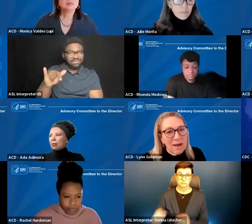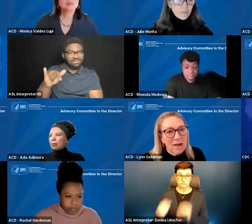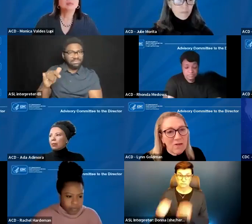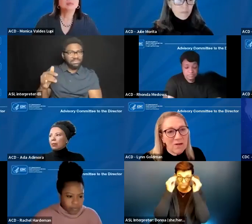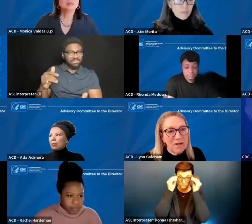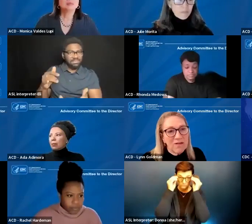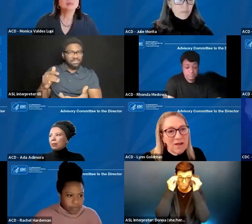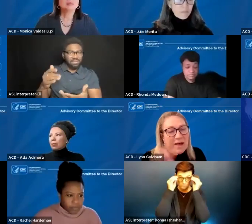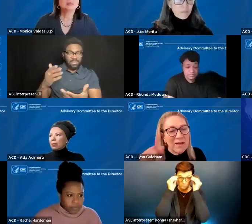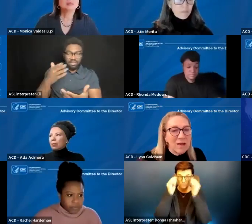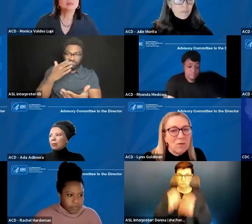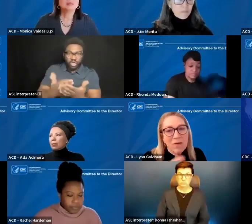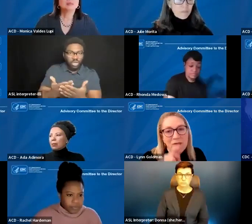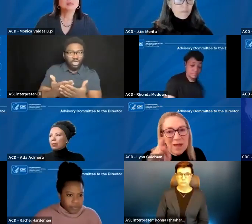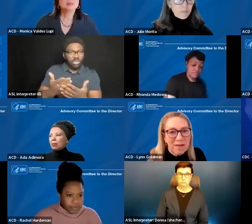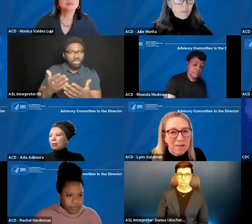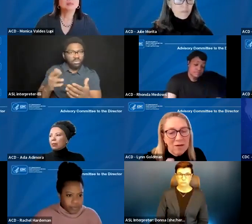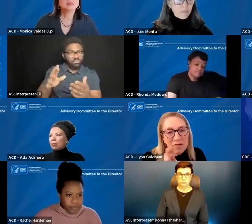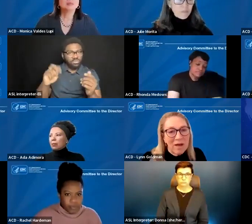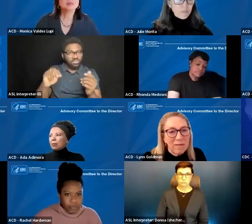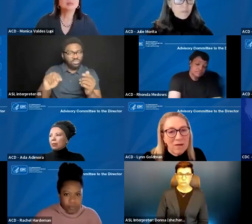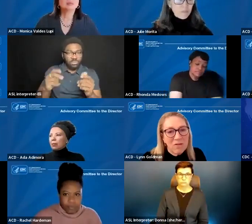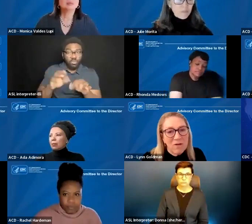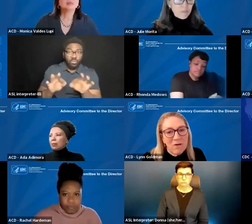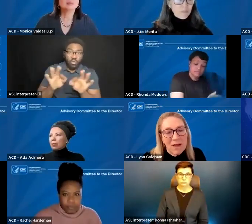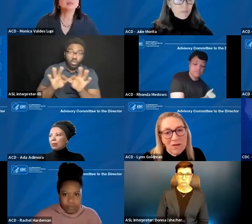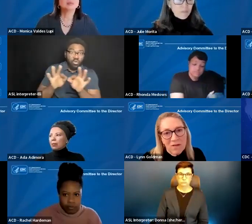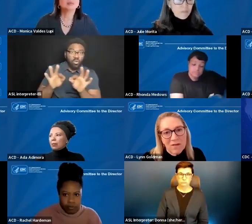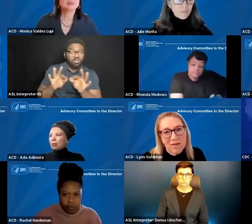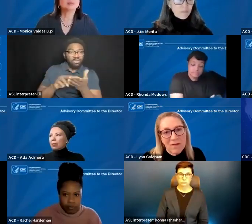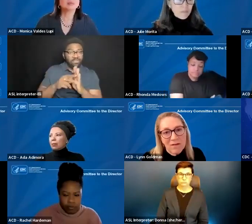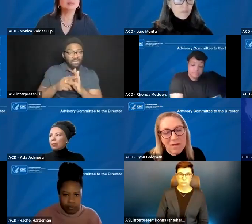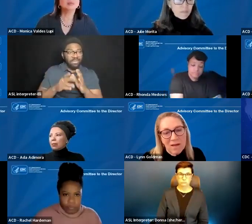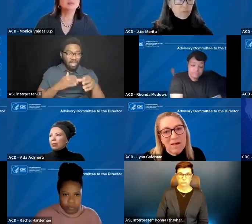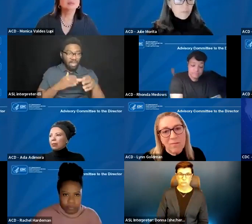You know, it's hard to say that, you know, within the little silos of our agencies and the CDC